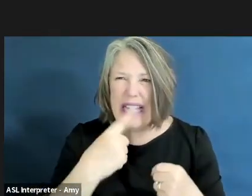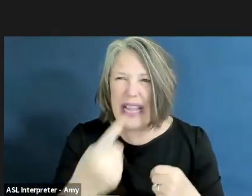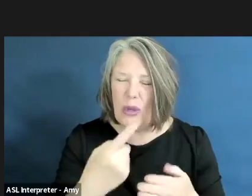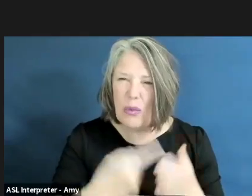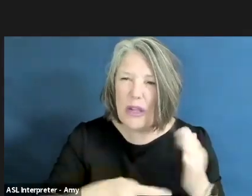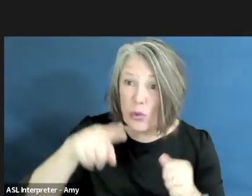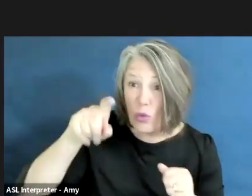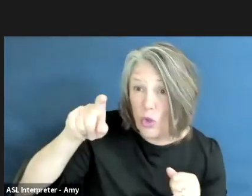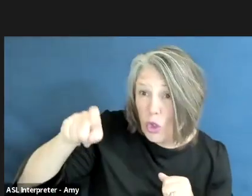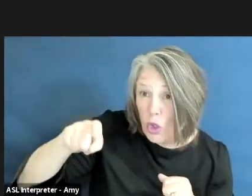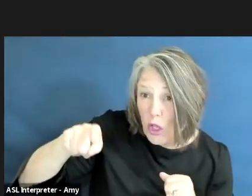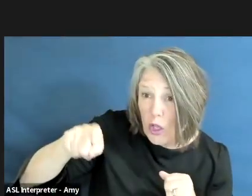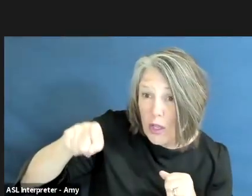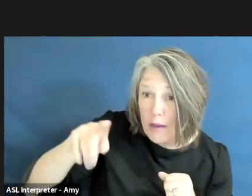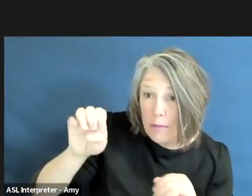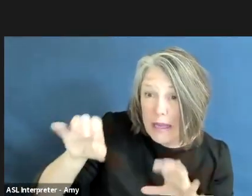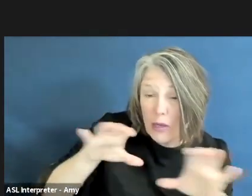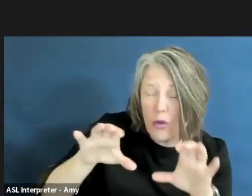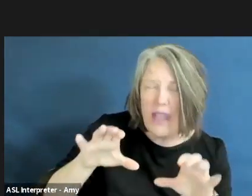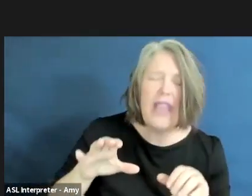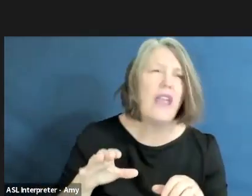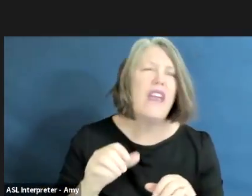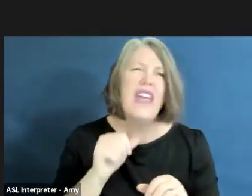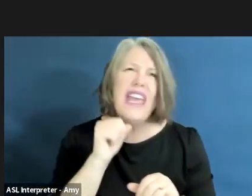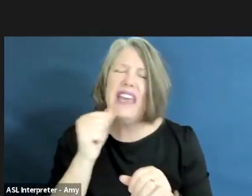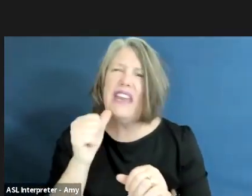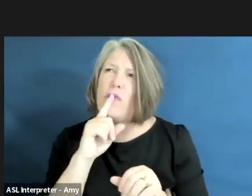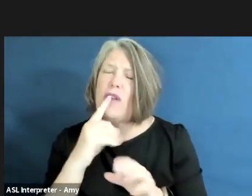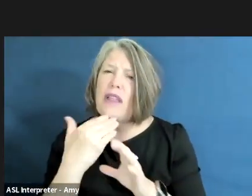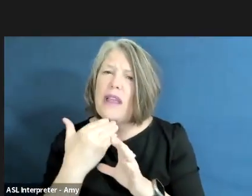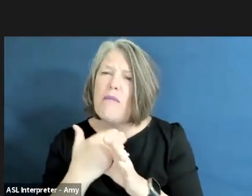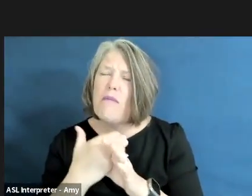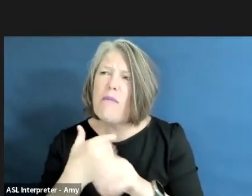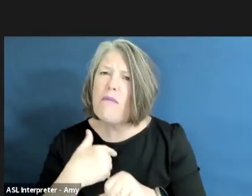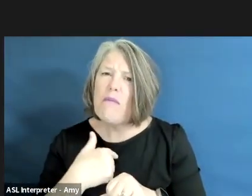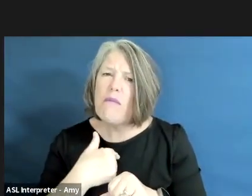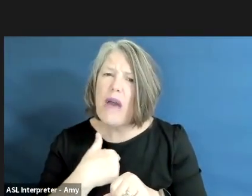It didn't bother me as much as to steal my resolve.